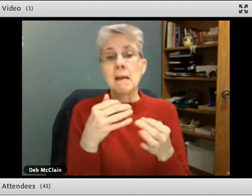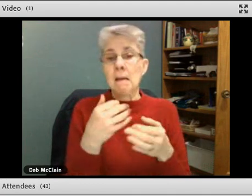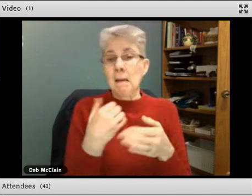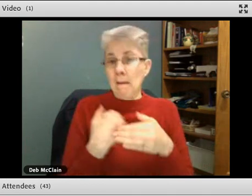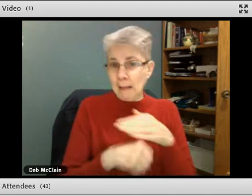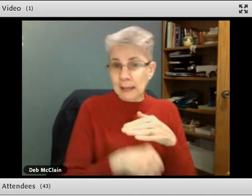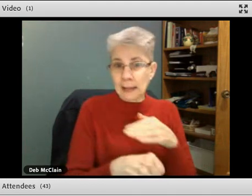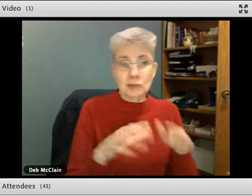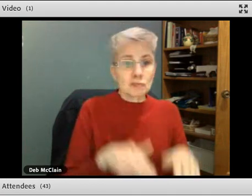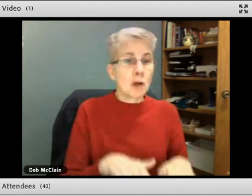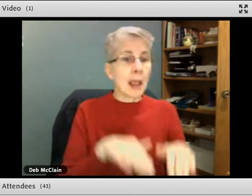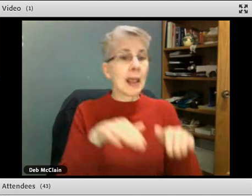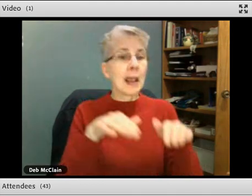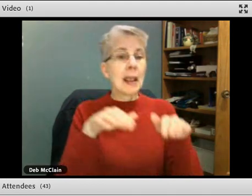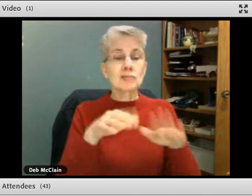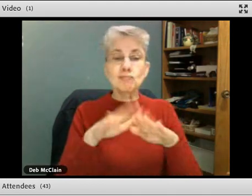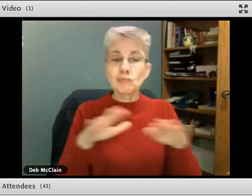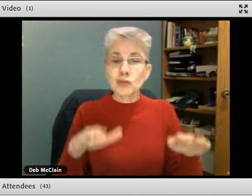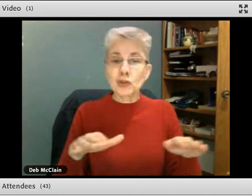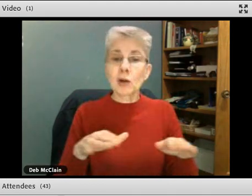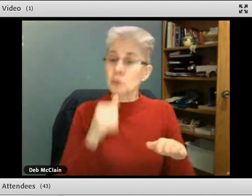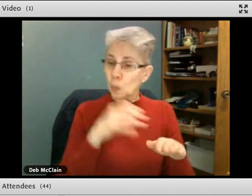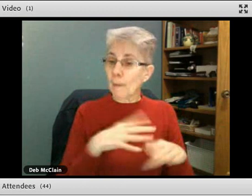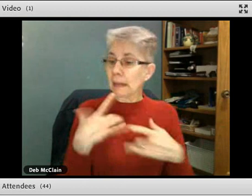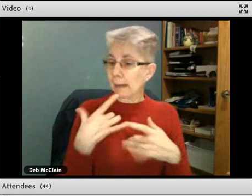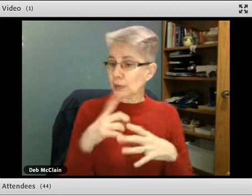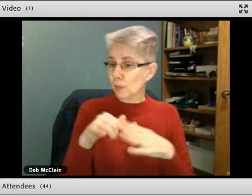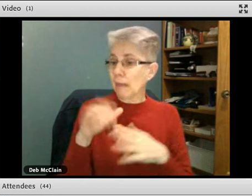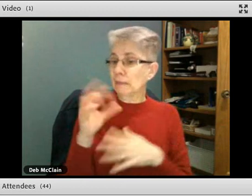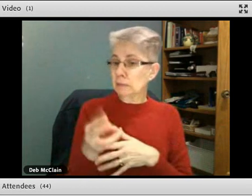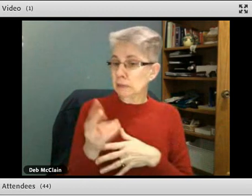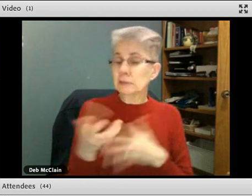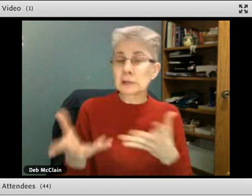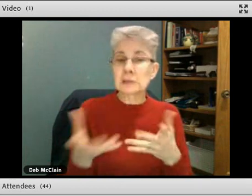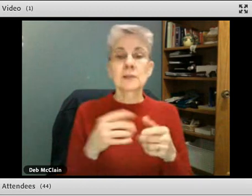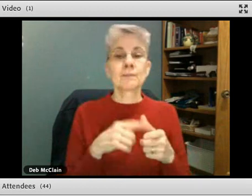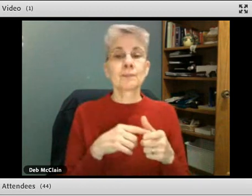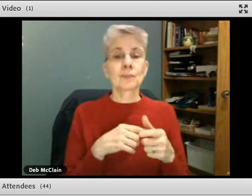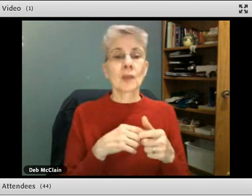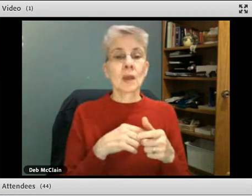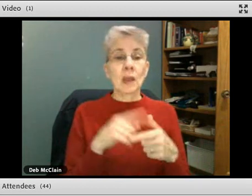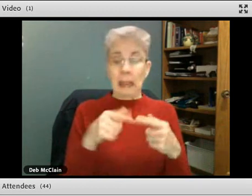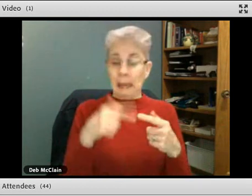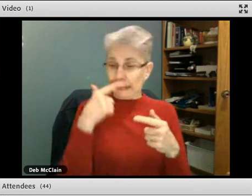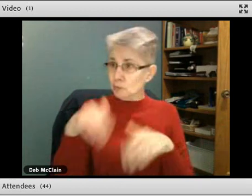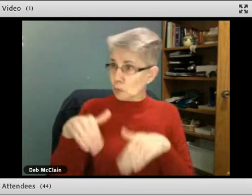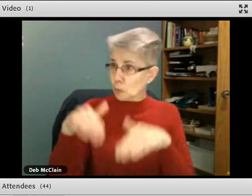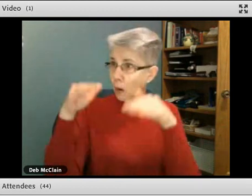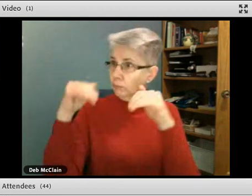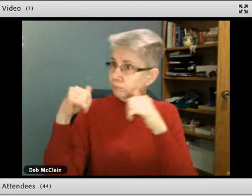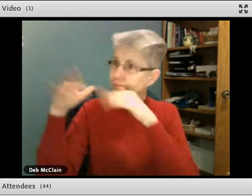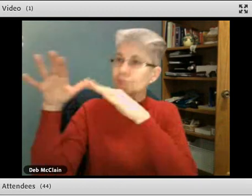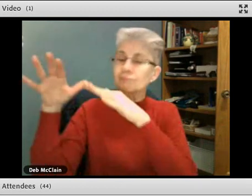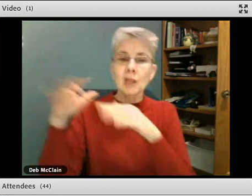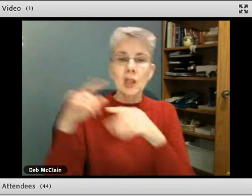as women typically did in the '60s. Once her kids were grown, she went back to school,